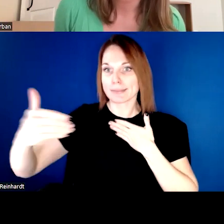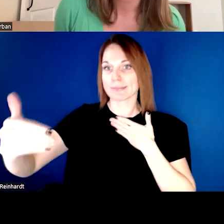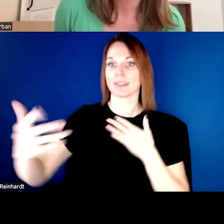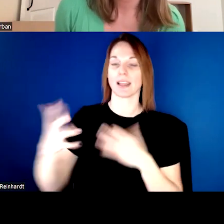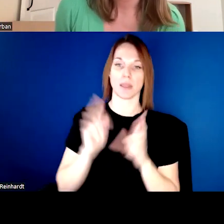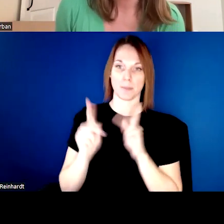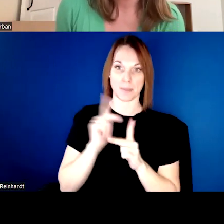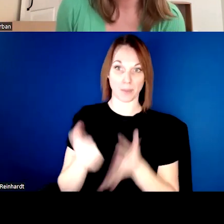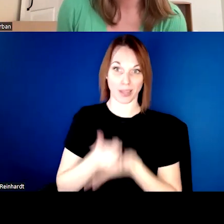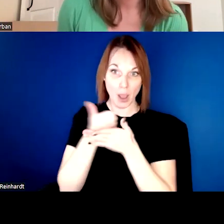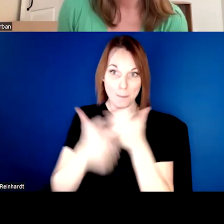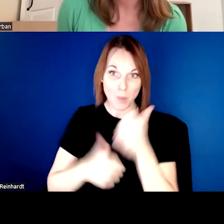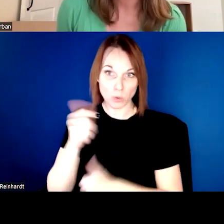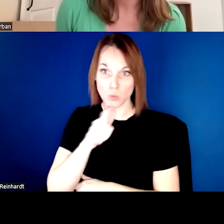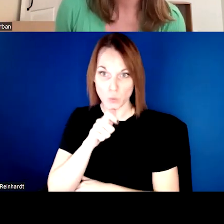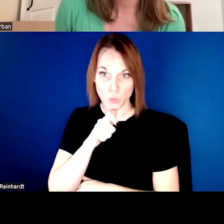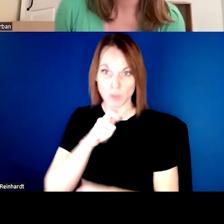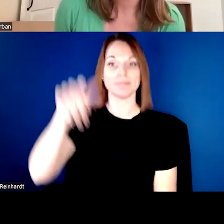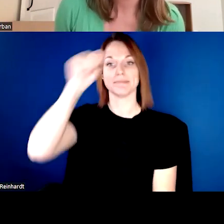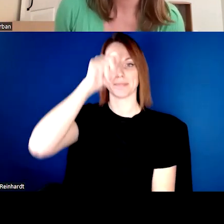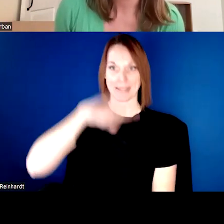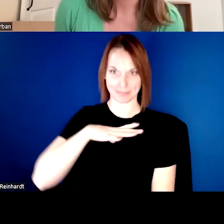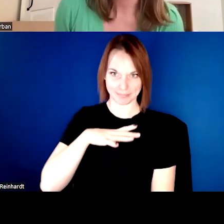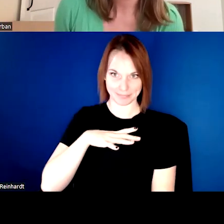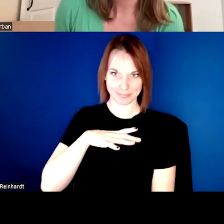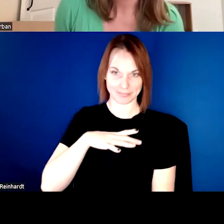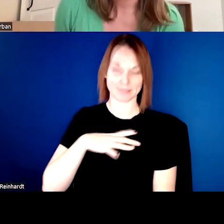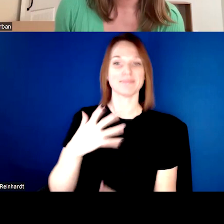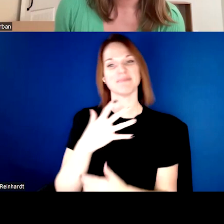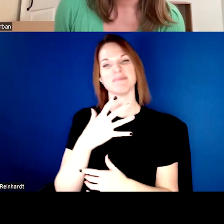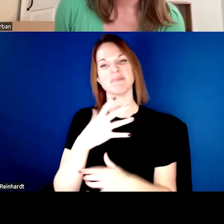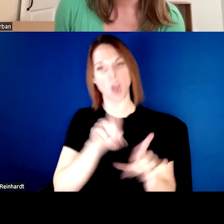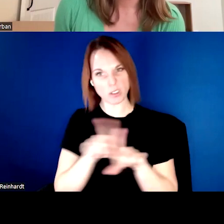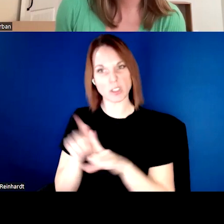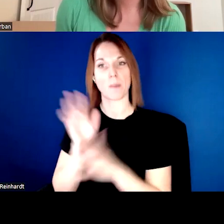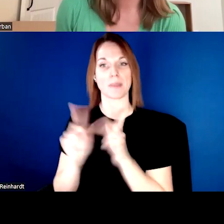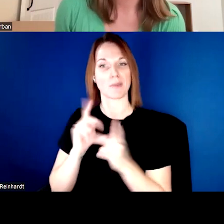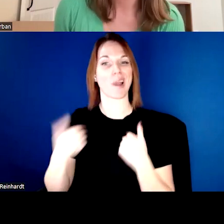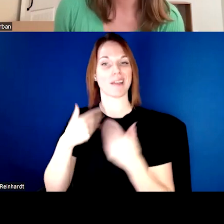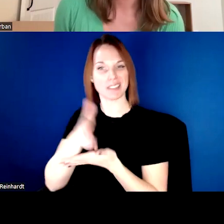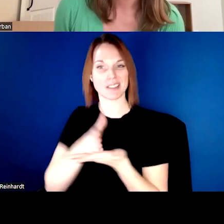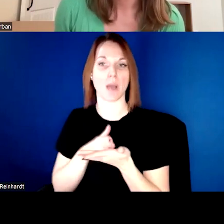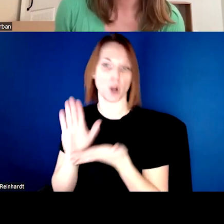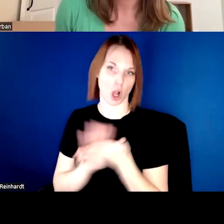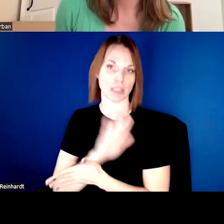are men and people who have at least some college; and at the same time people who